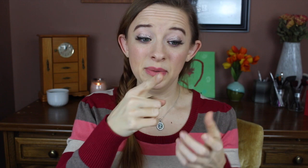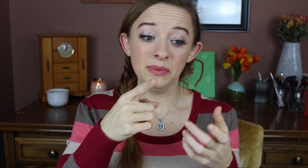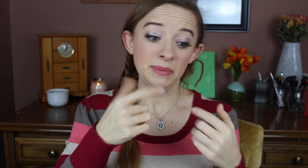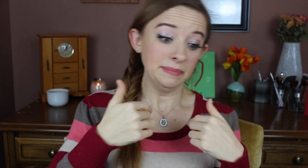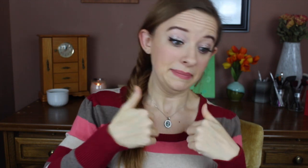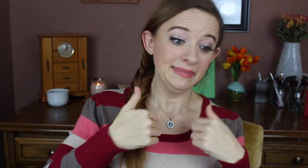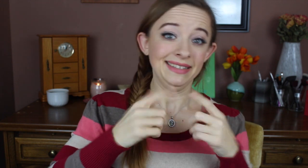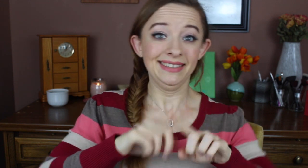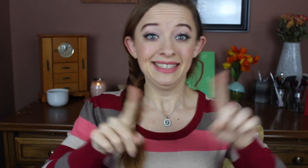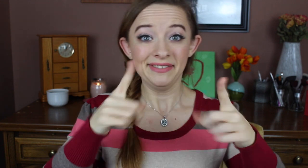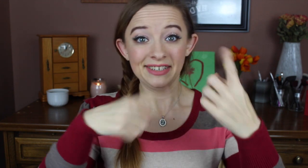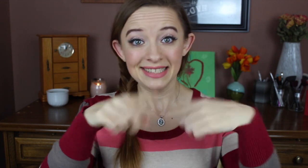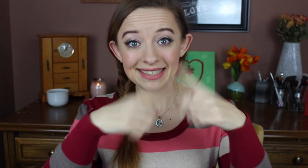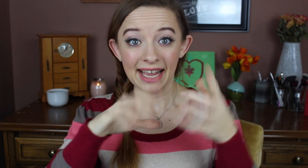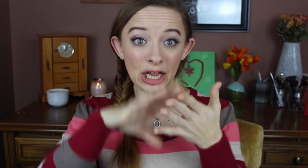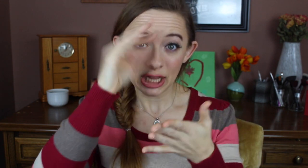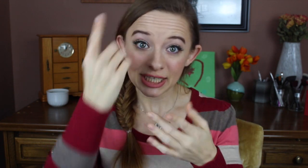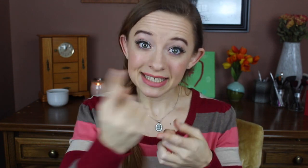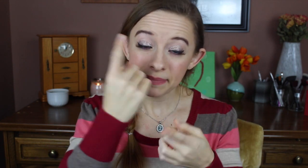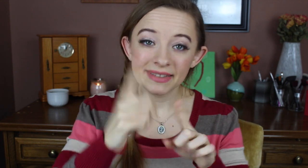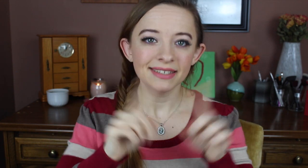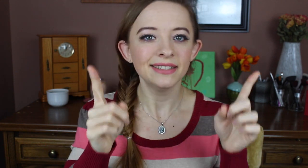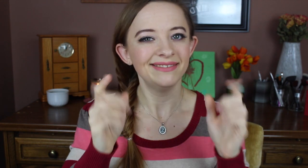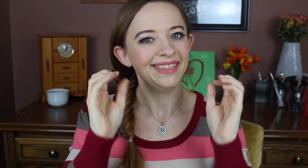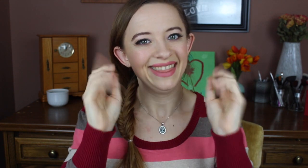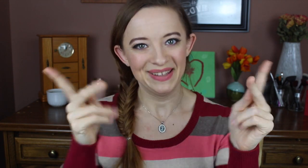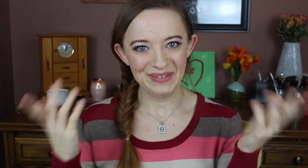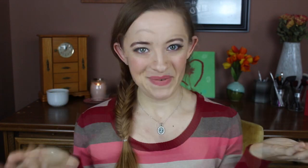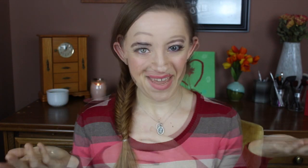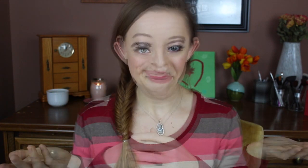the area. You know, you and I might have different signs and